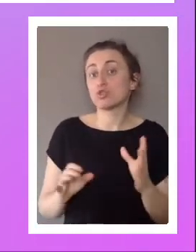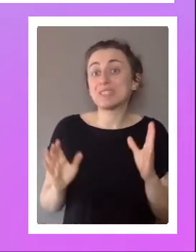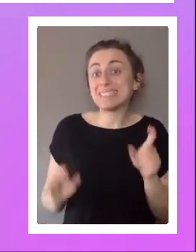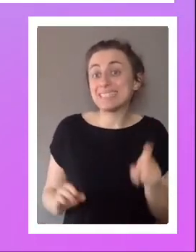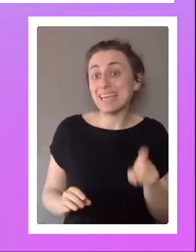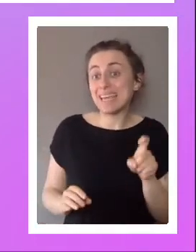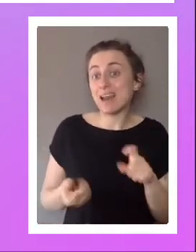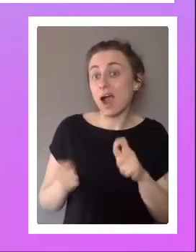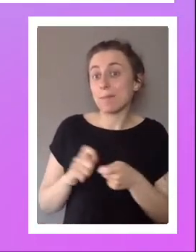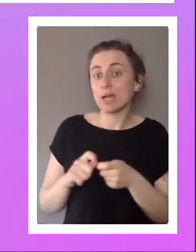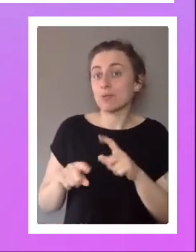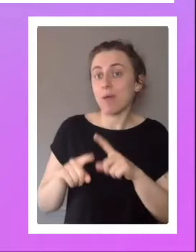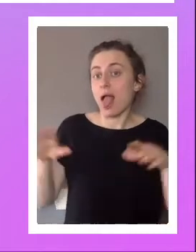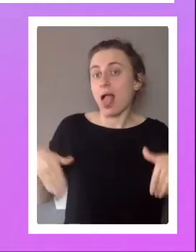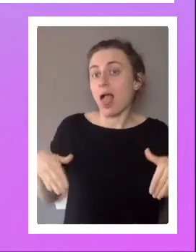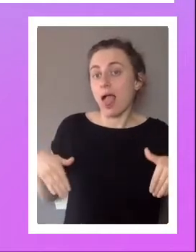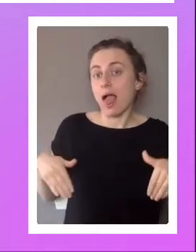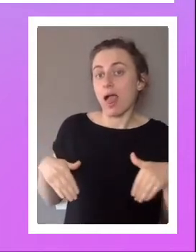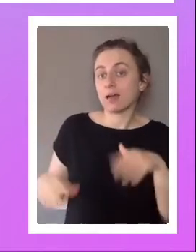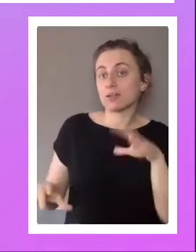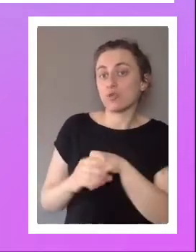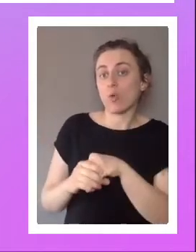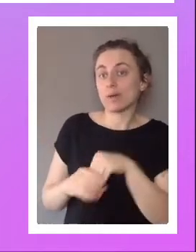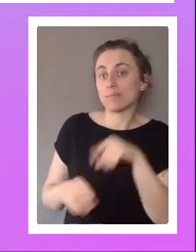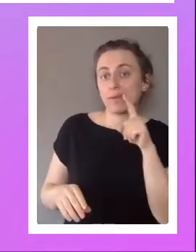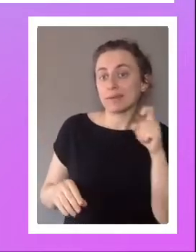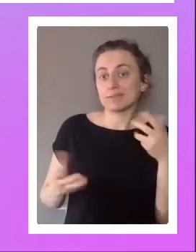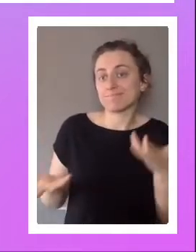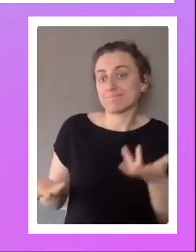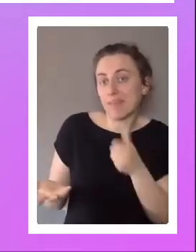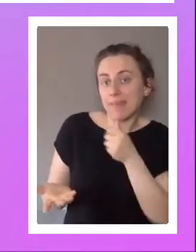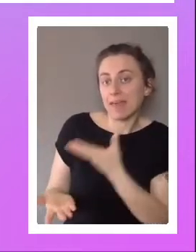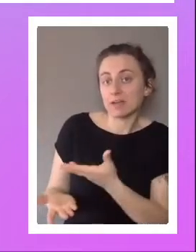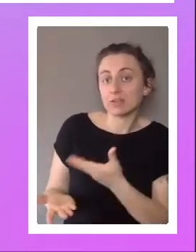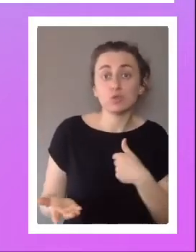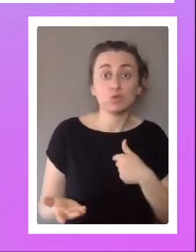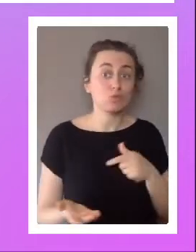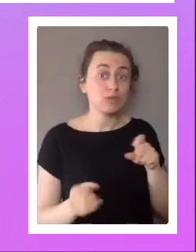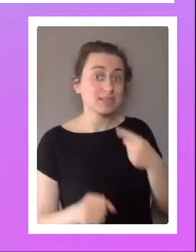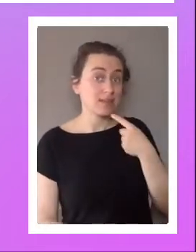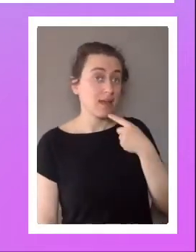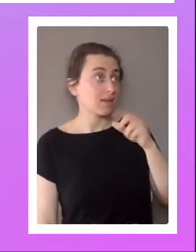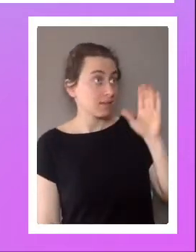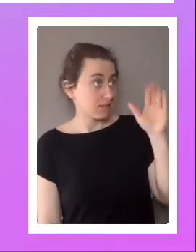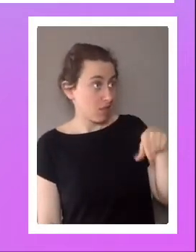So that's the first point is that you can tout that you can say look it's sort of like you know,